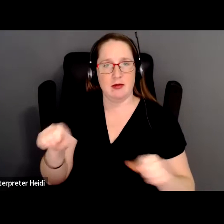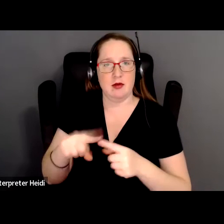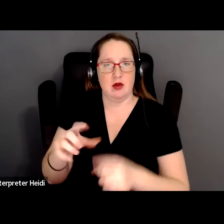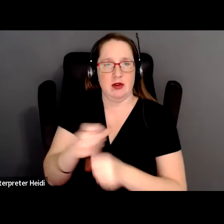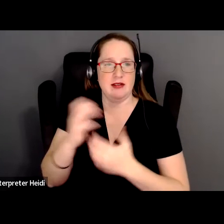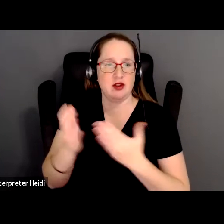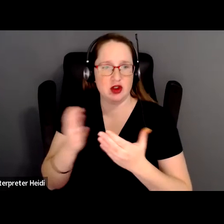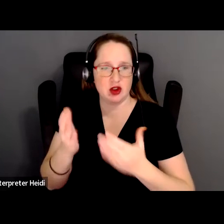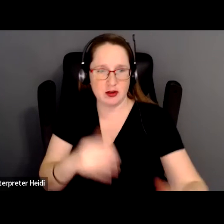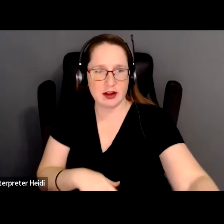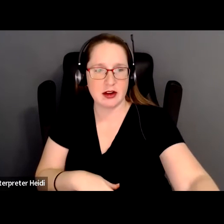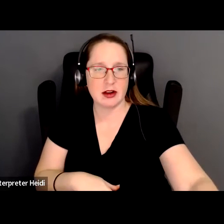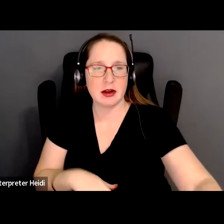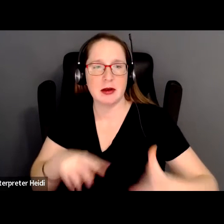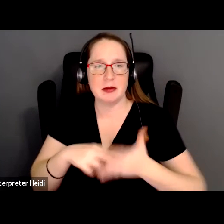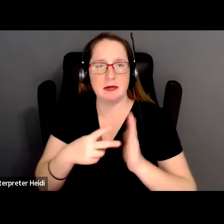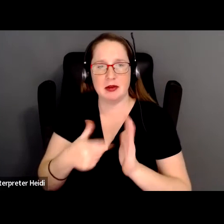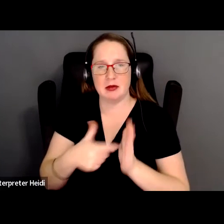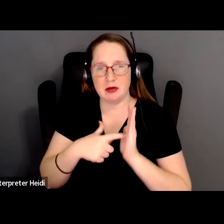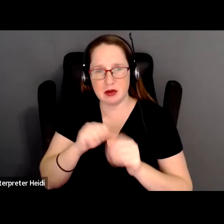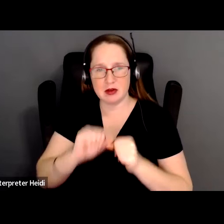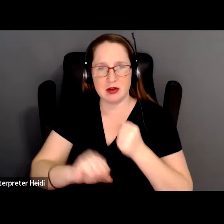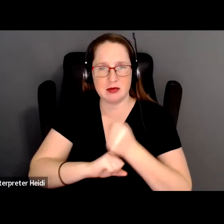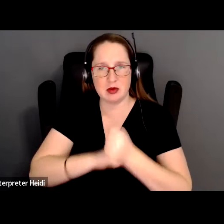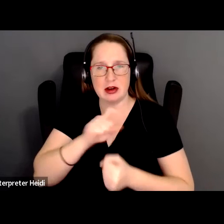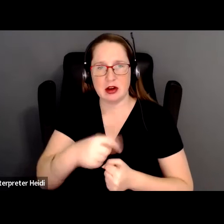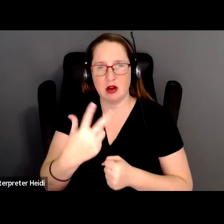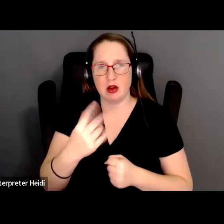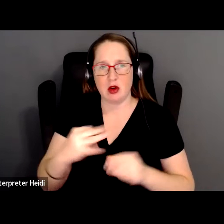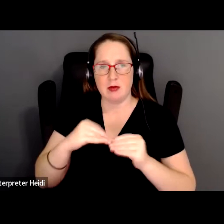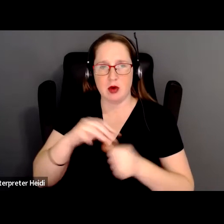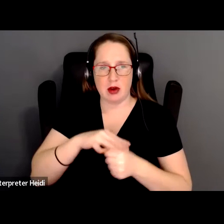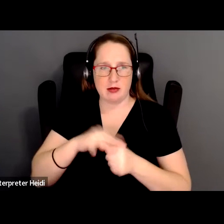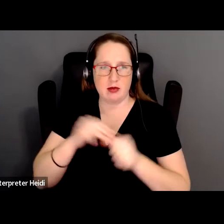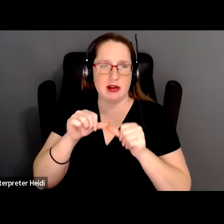They must have support needs in 3 or more areas that are persistent and last, a lifetime.